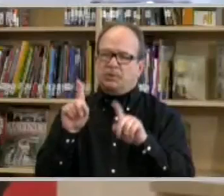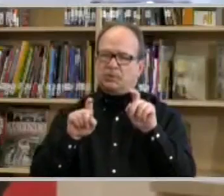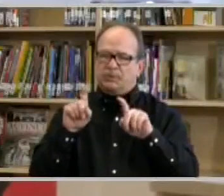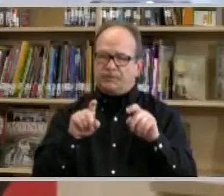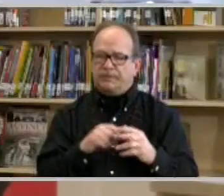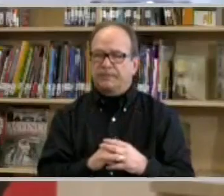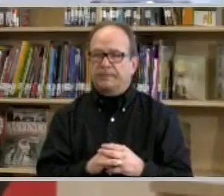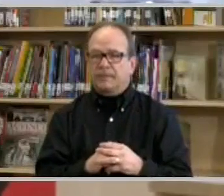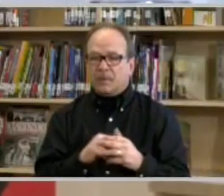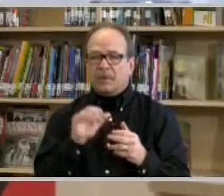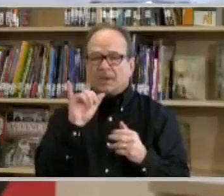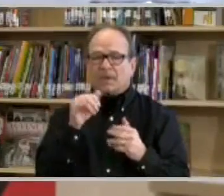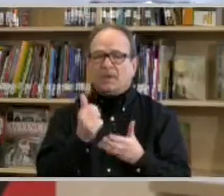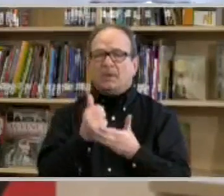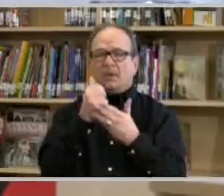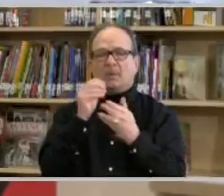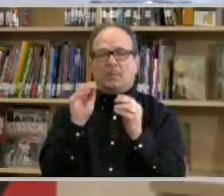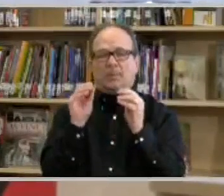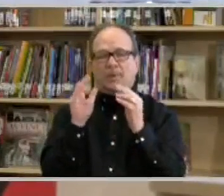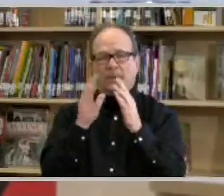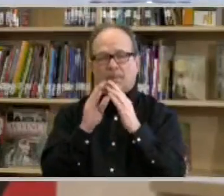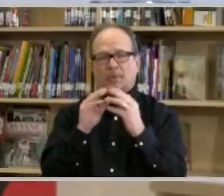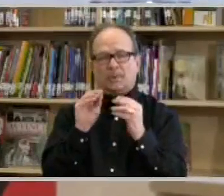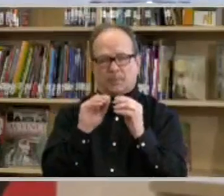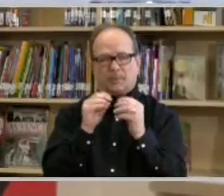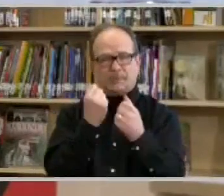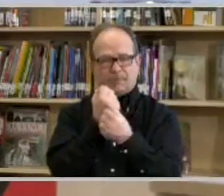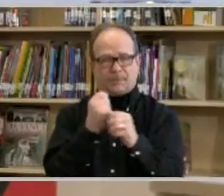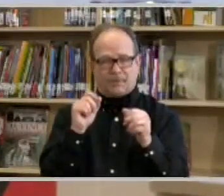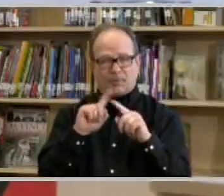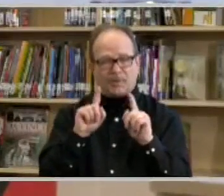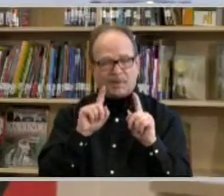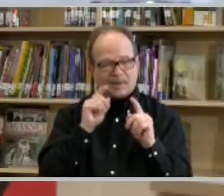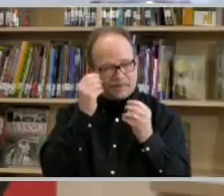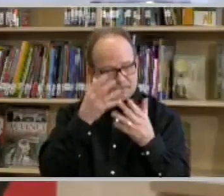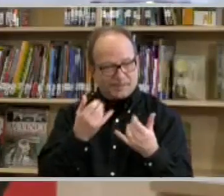SO AS I MEASURED, AS OUR CITY IS